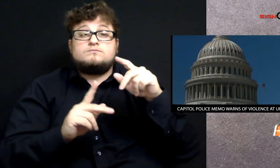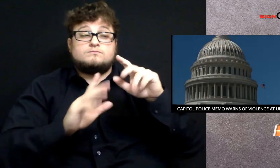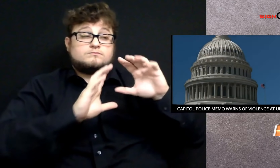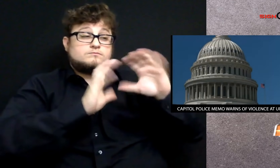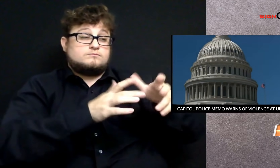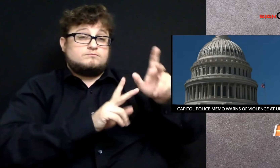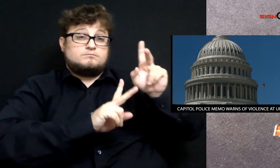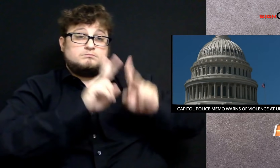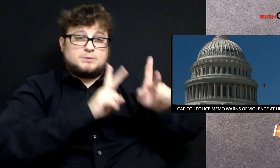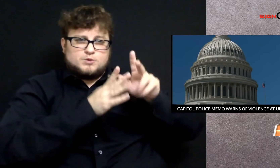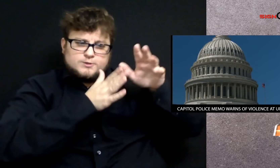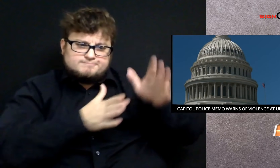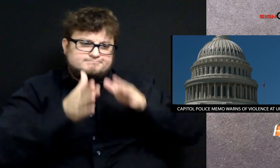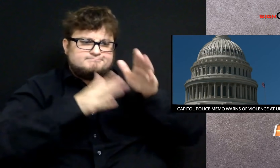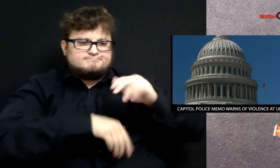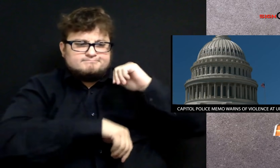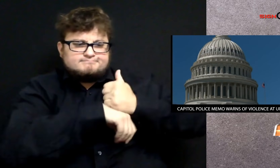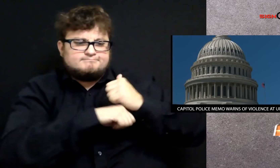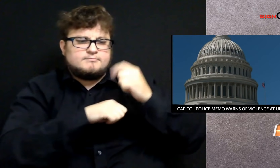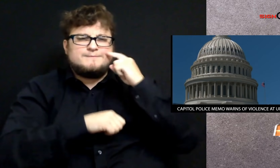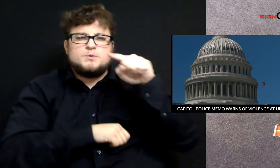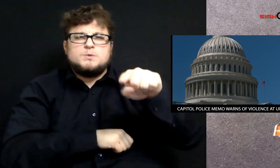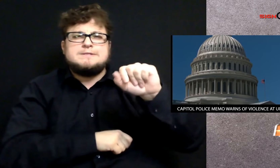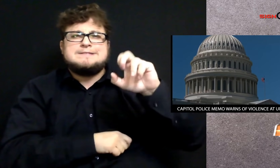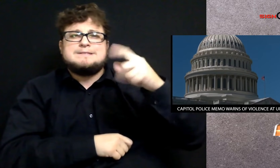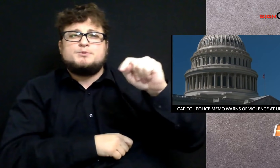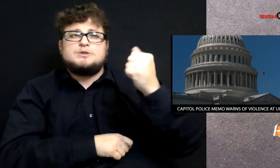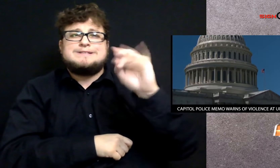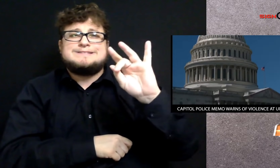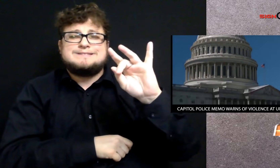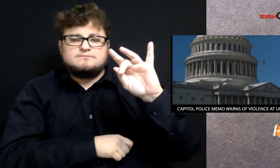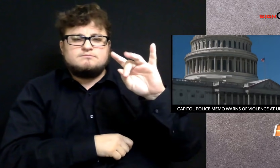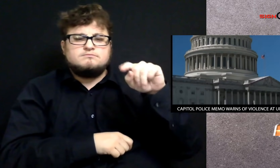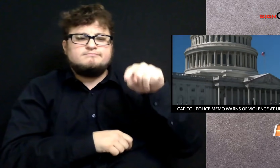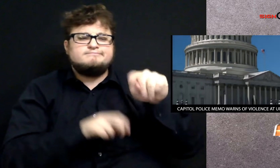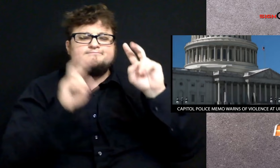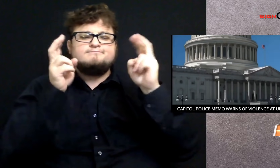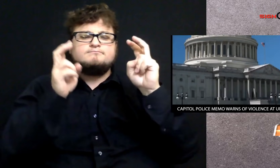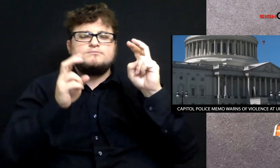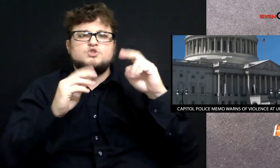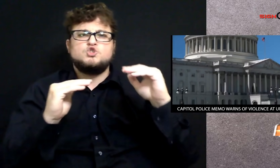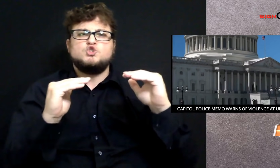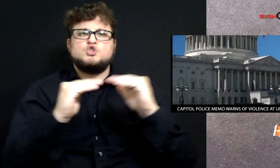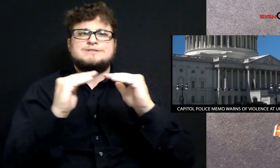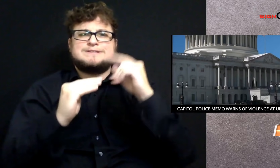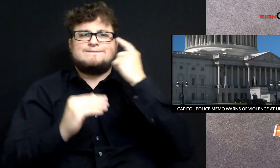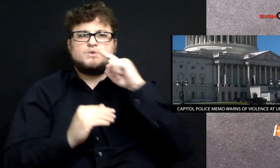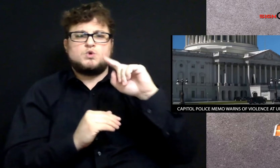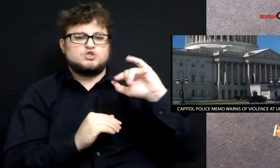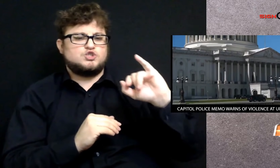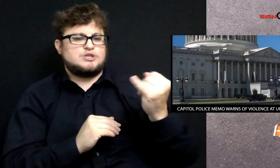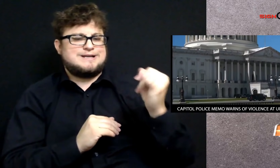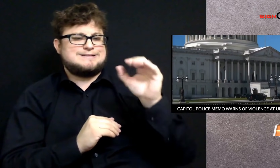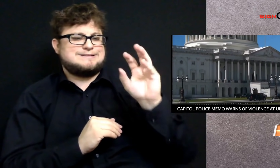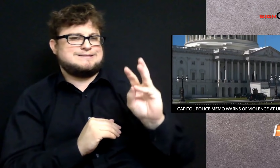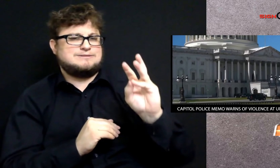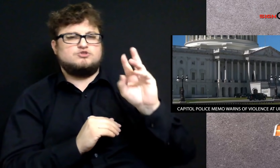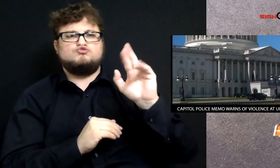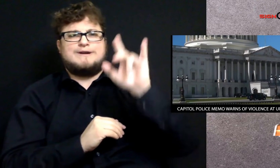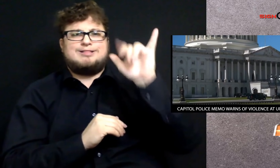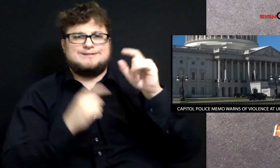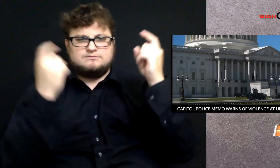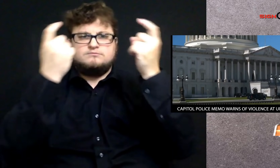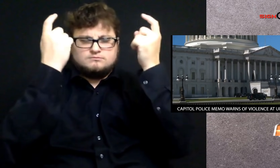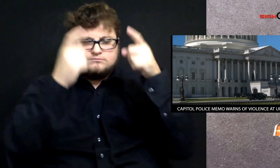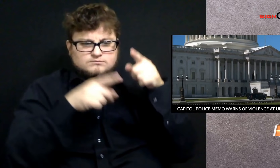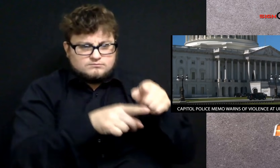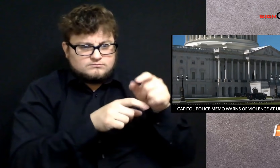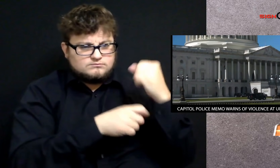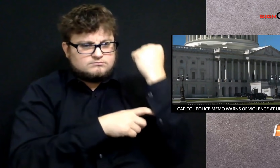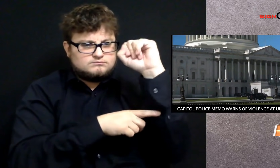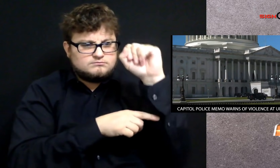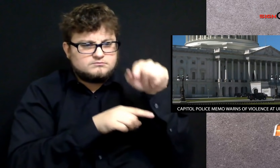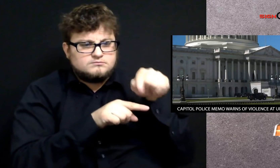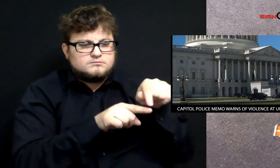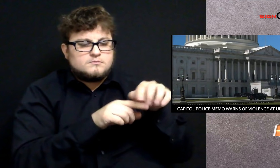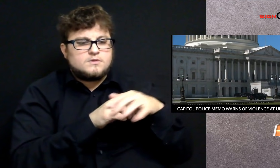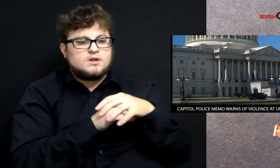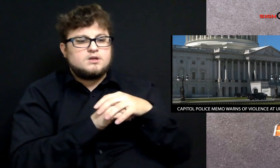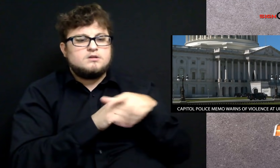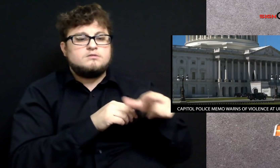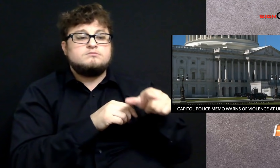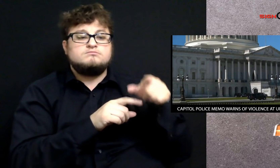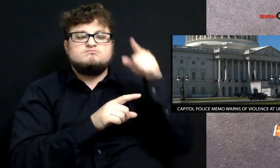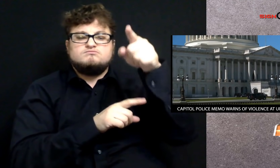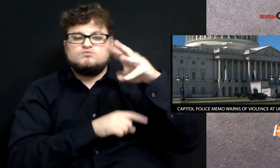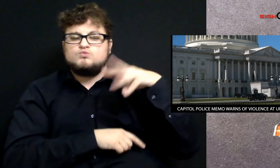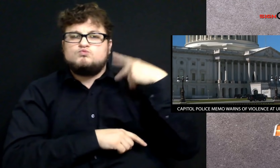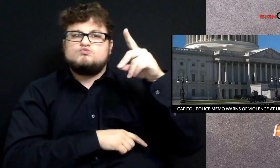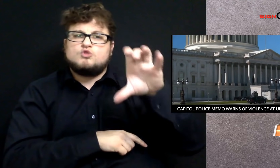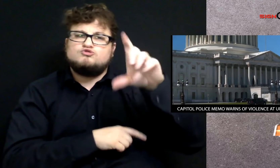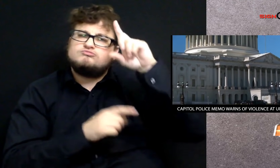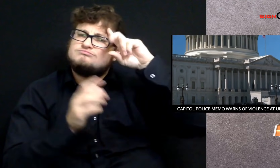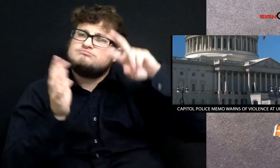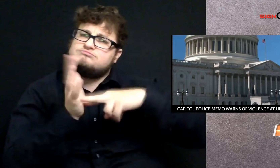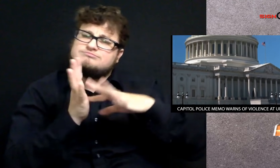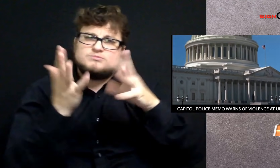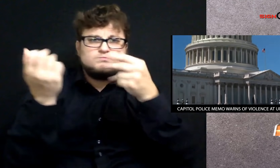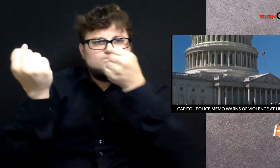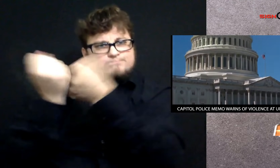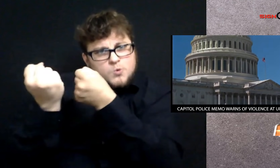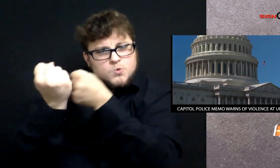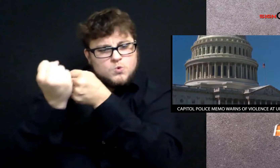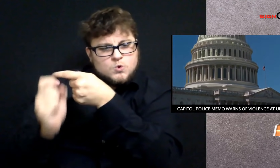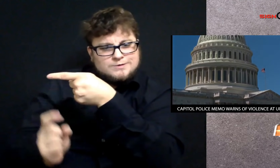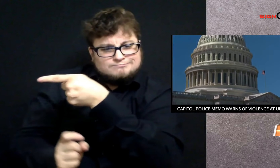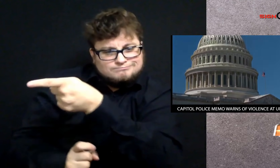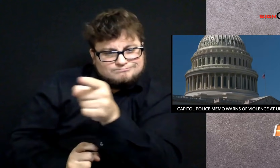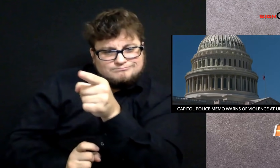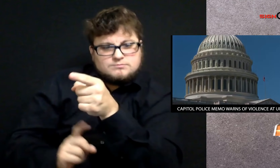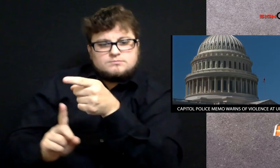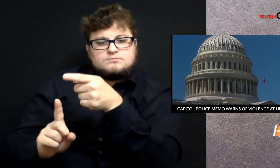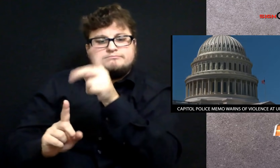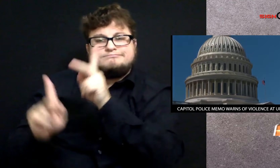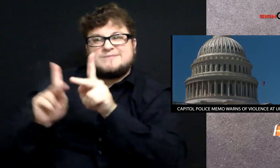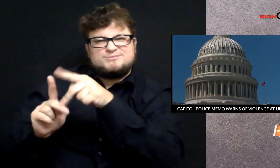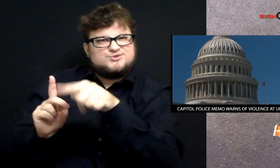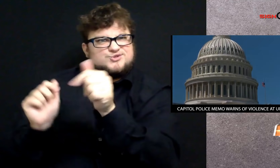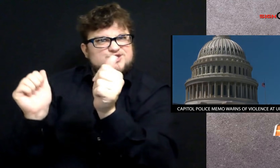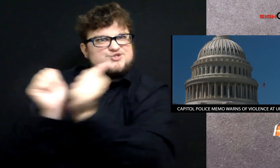last week organizers of the justice for J-6 rally on